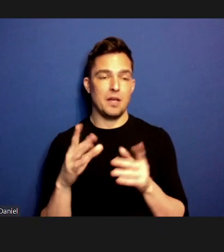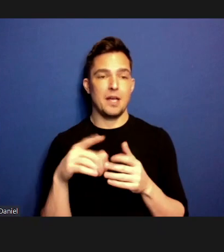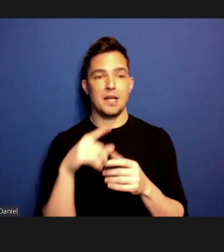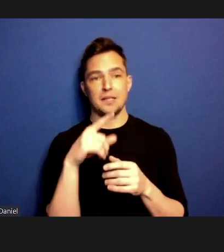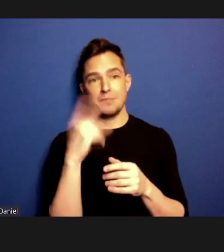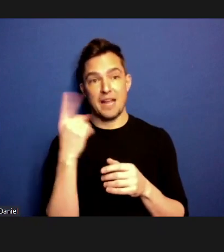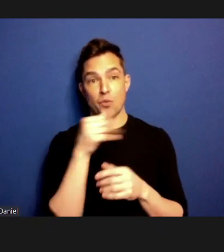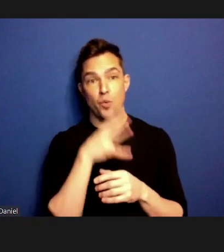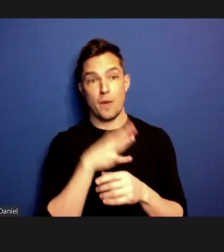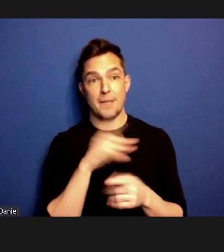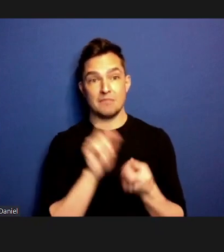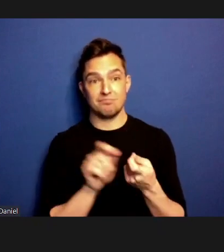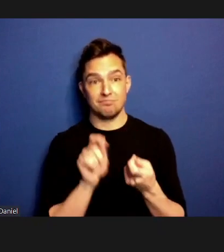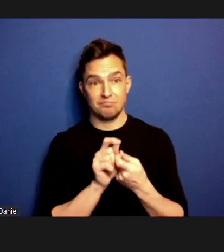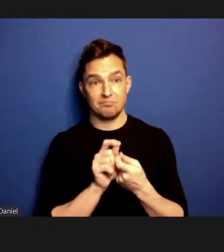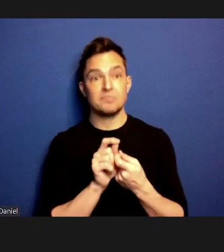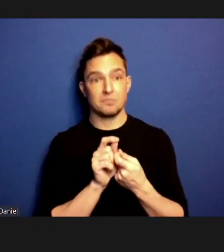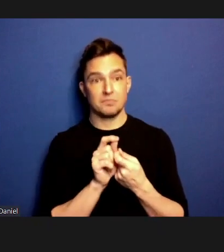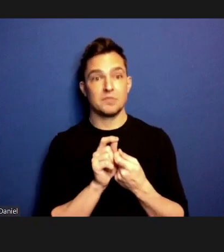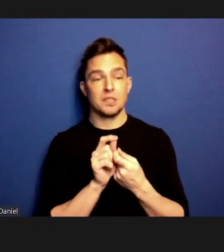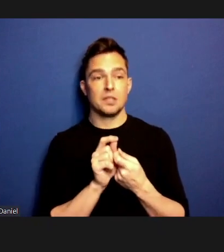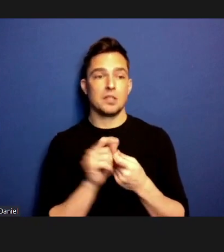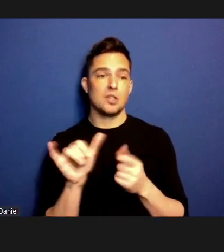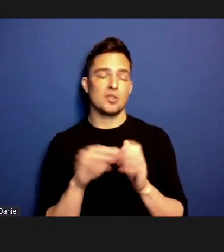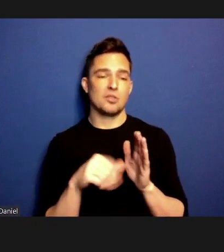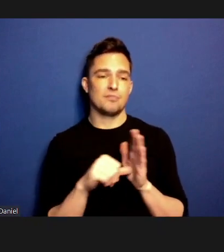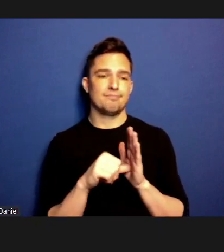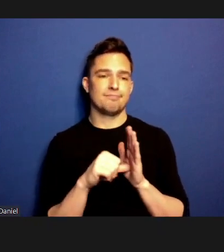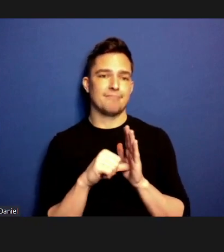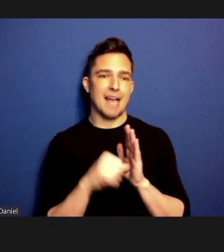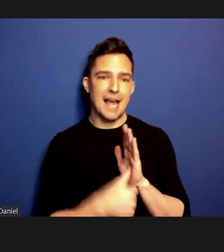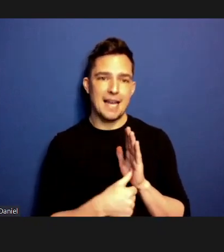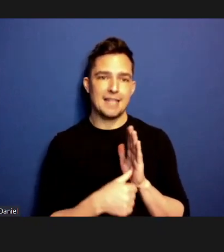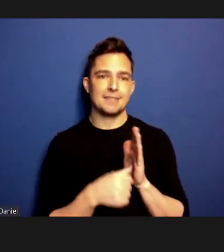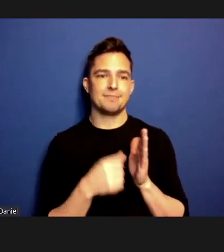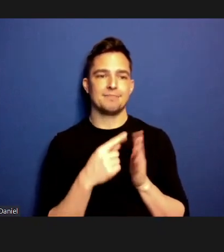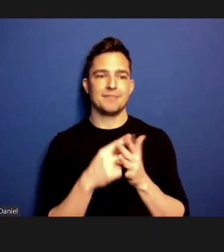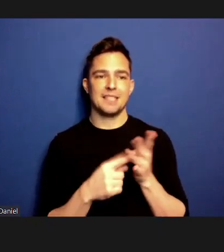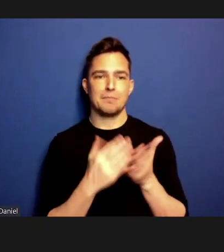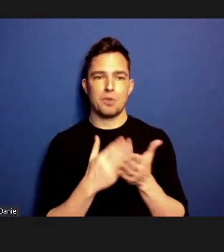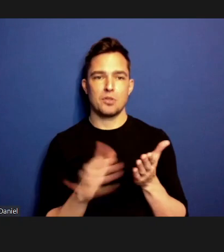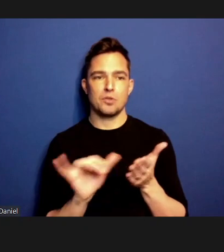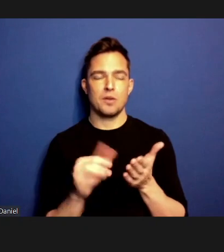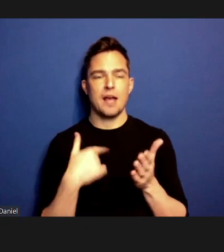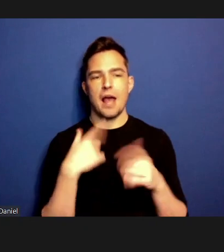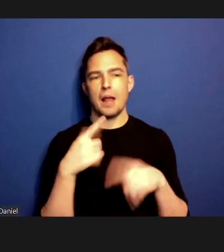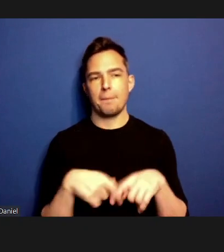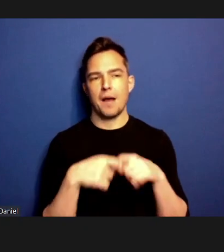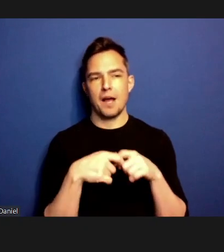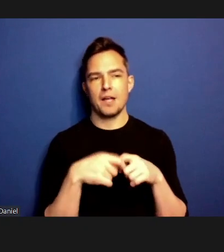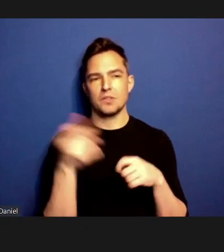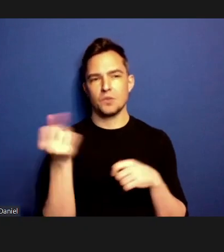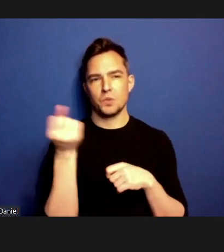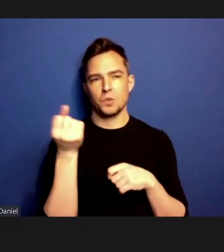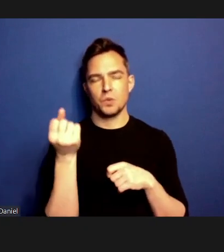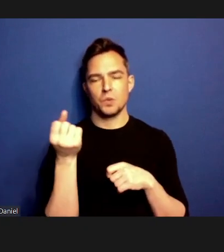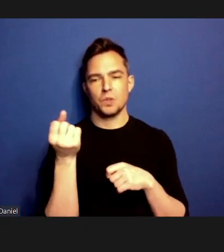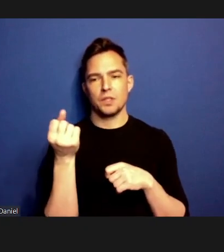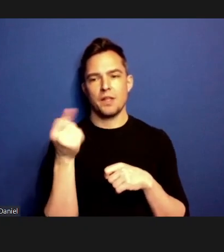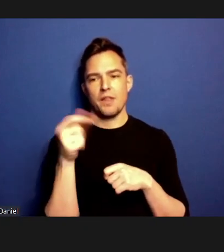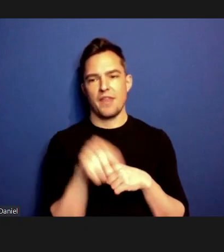also highlighting, just some of those pieces. I'll pause there, Idil, in terms of what I